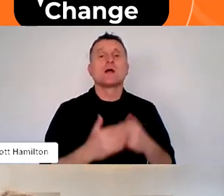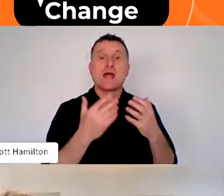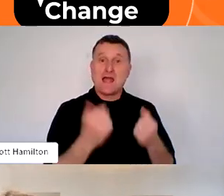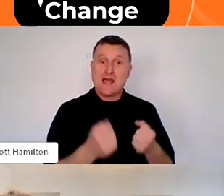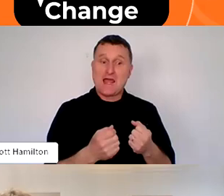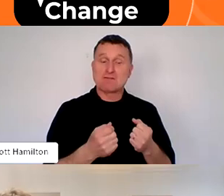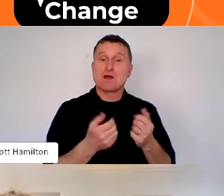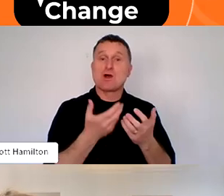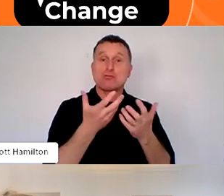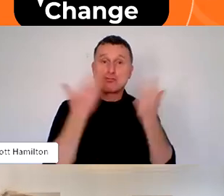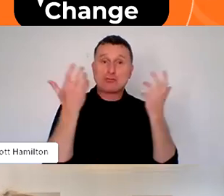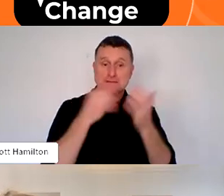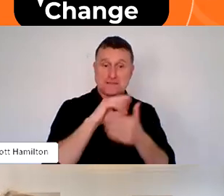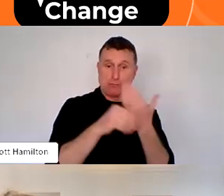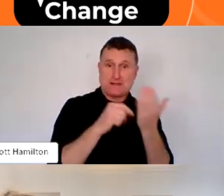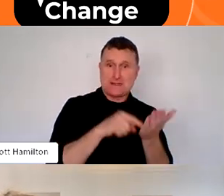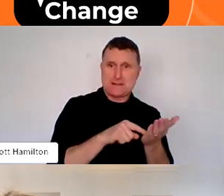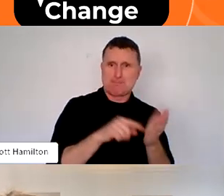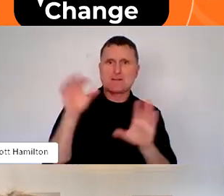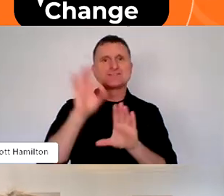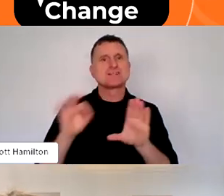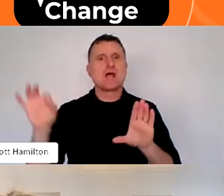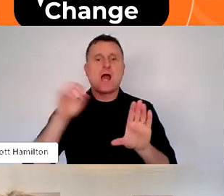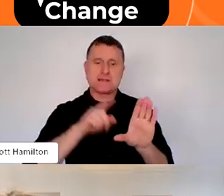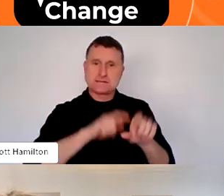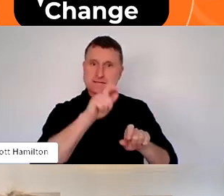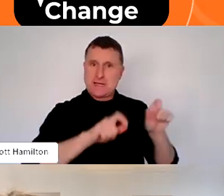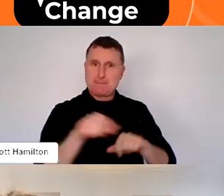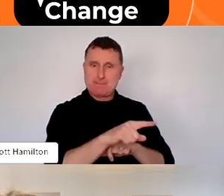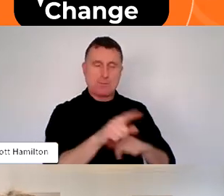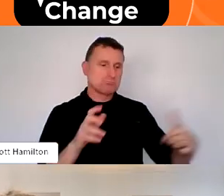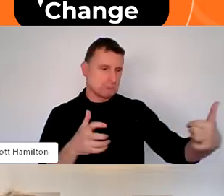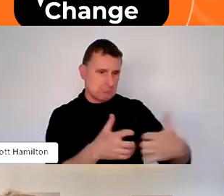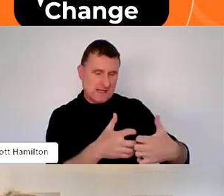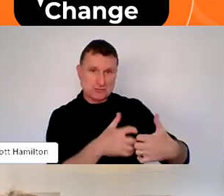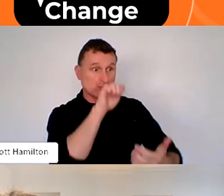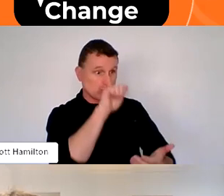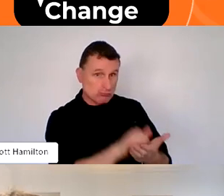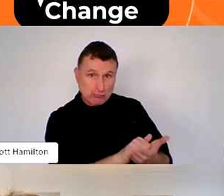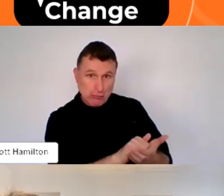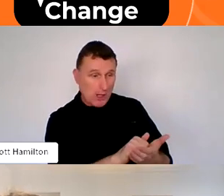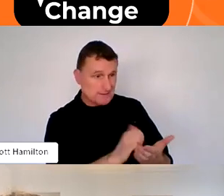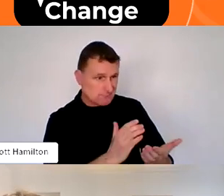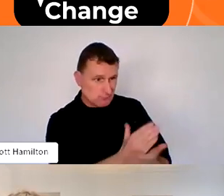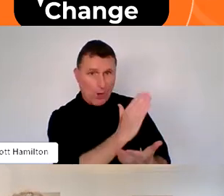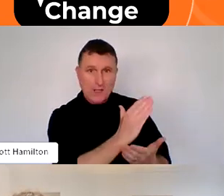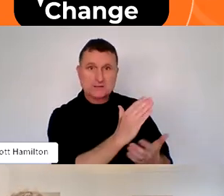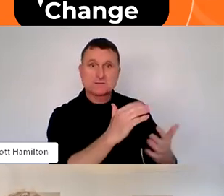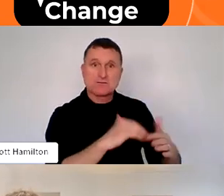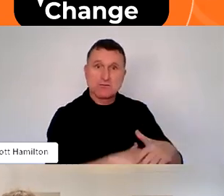all children and young people that will ensure their right to belong and flourish in high quality learning experiences. So I think we all